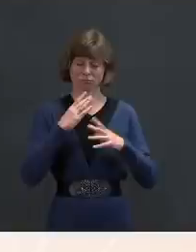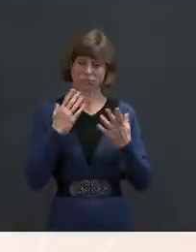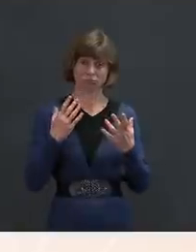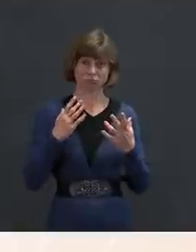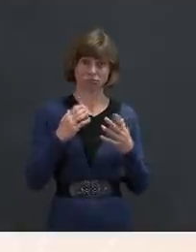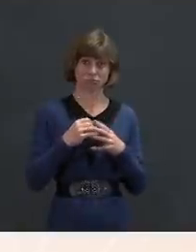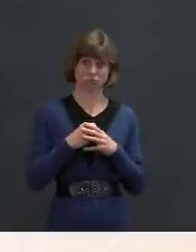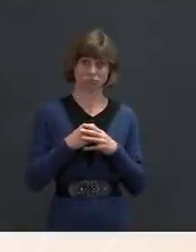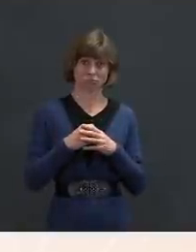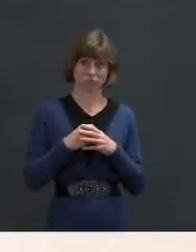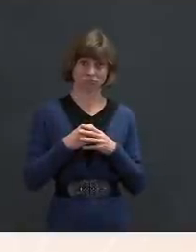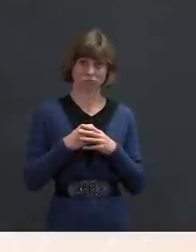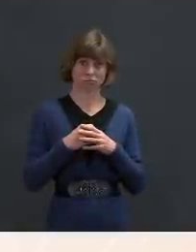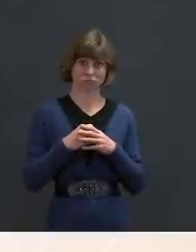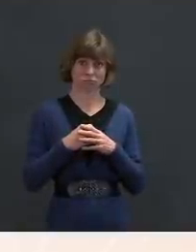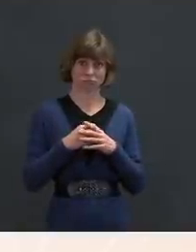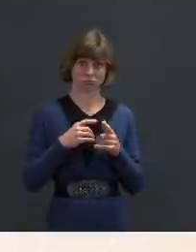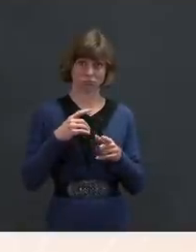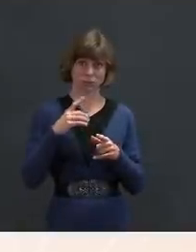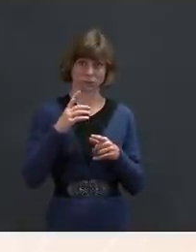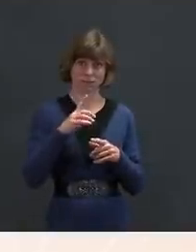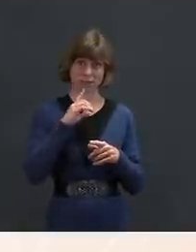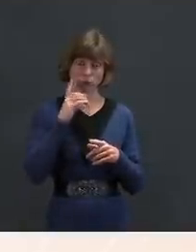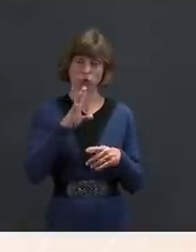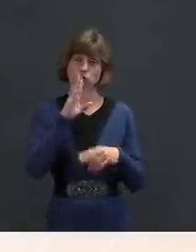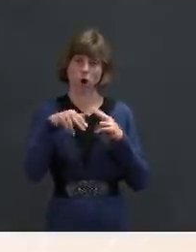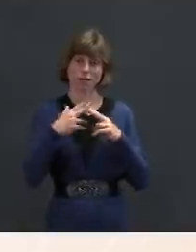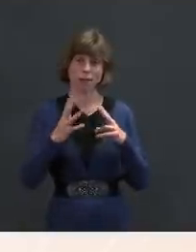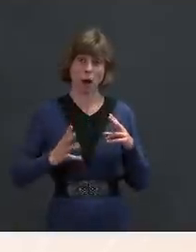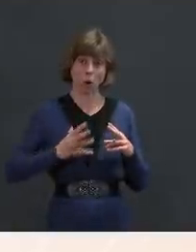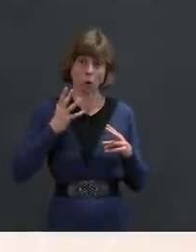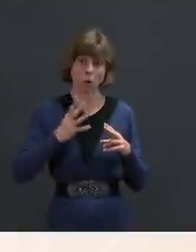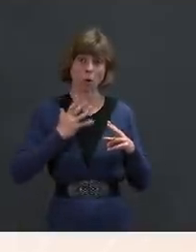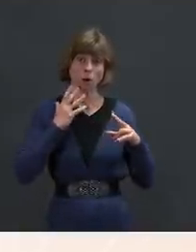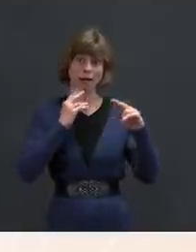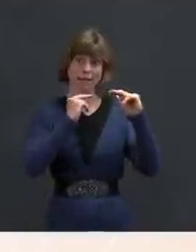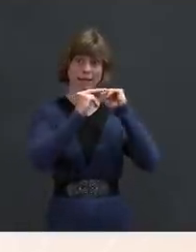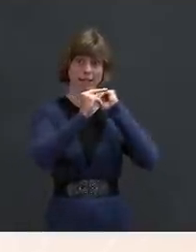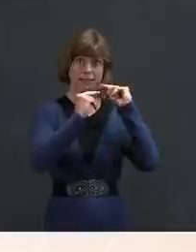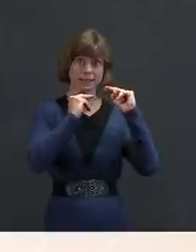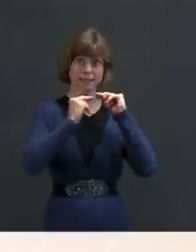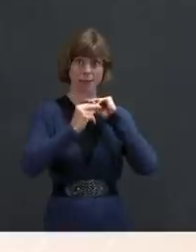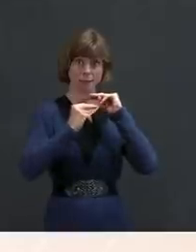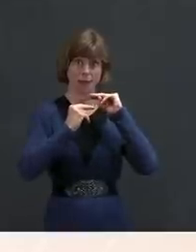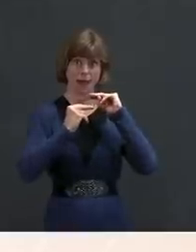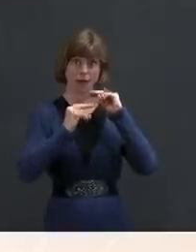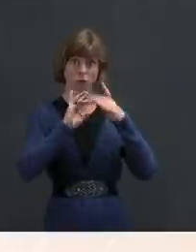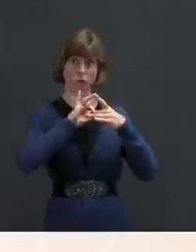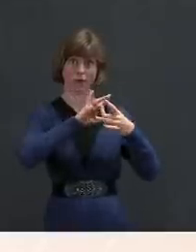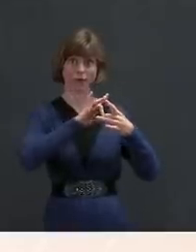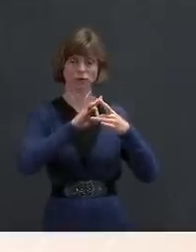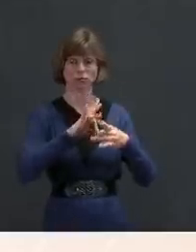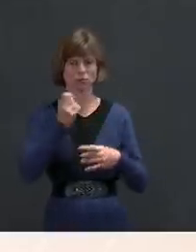that we have diplomatic relations with. Ms. Psaki: Mm-hmm. The Press: You said it then; you said it yesterday. Is it the policy, though, of the Biden administration